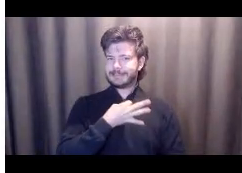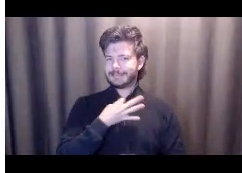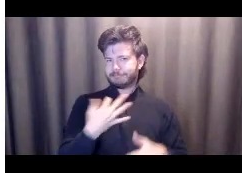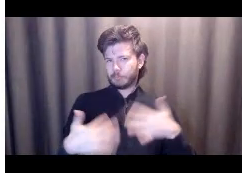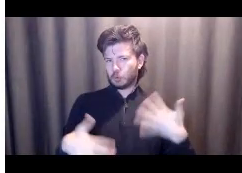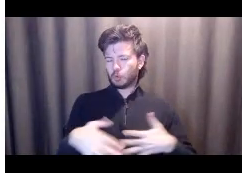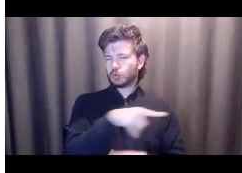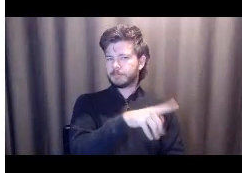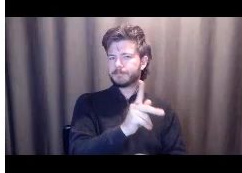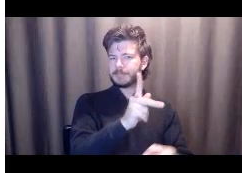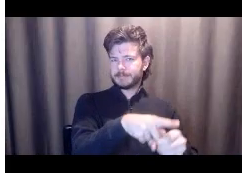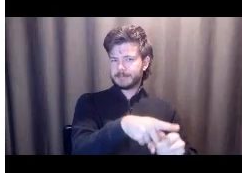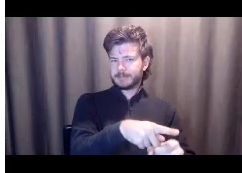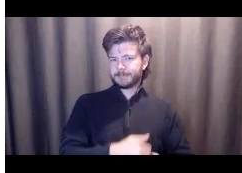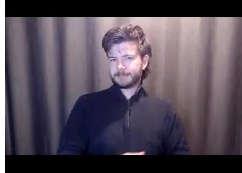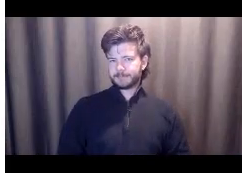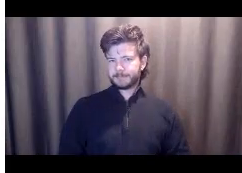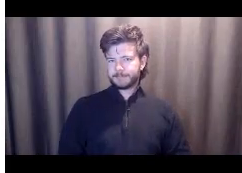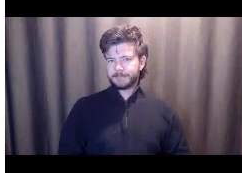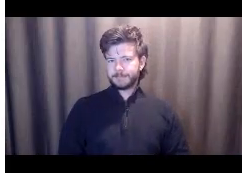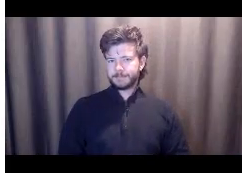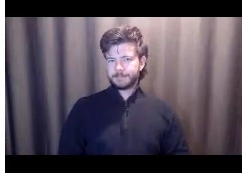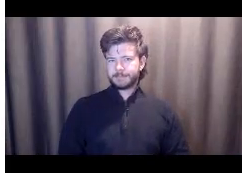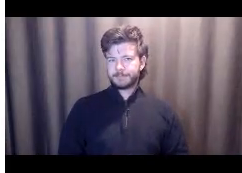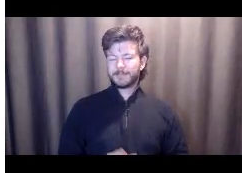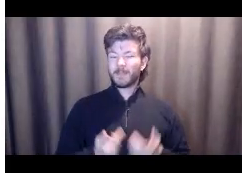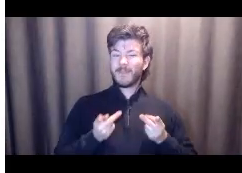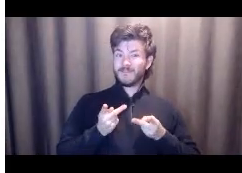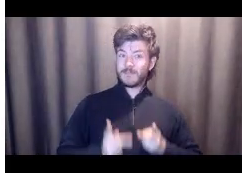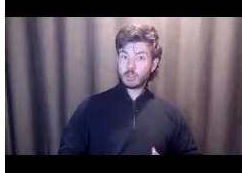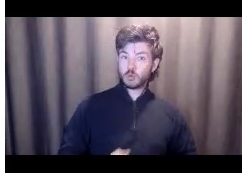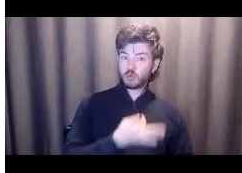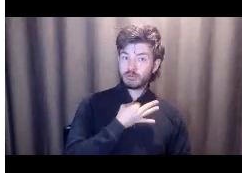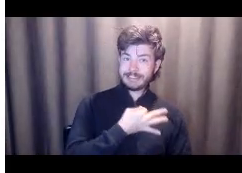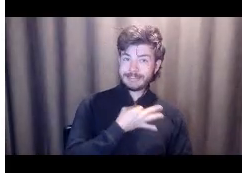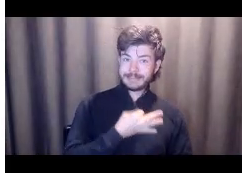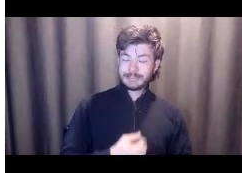We think about the risks of physical, mental or financial